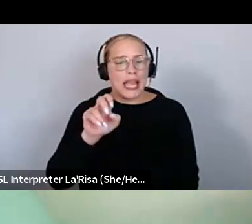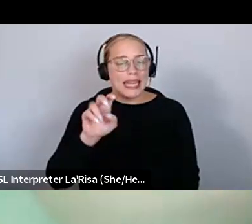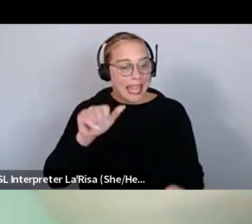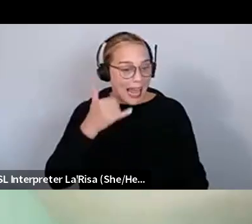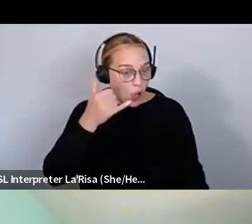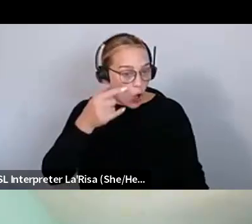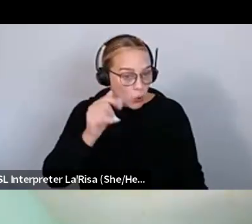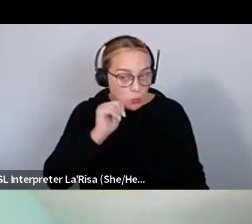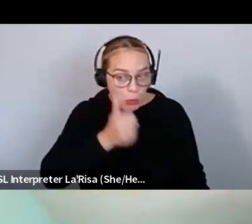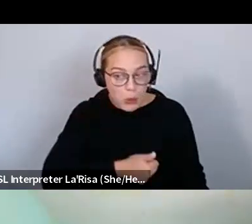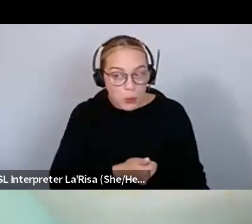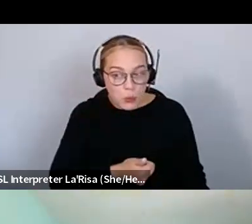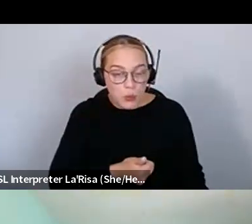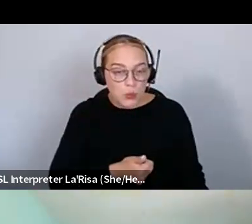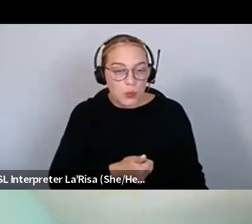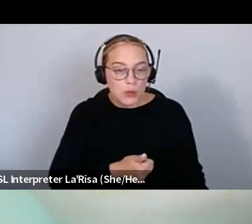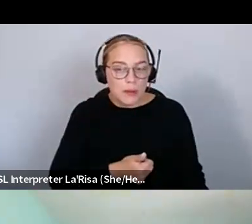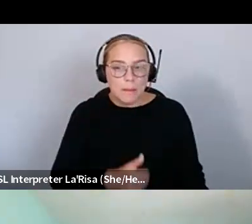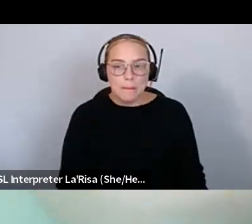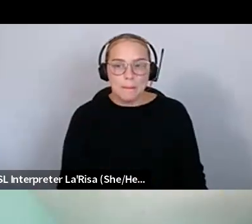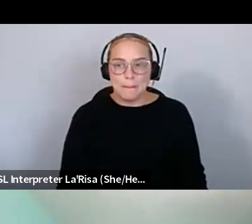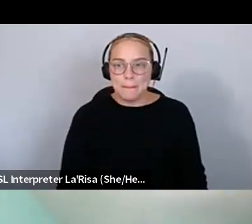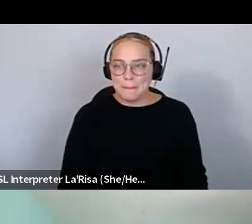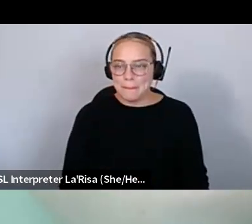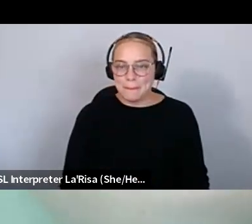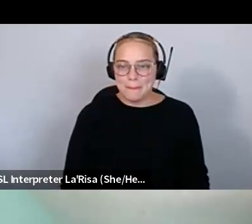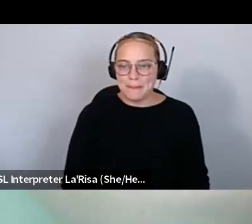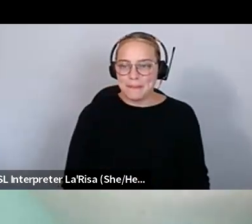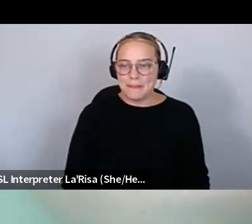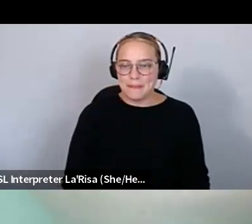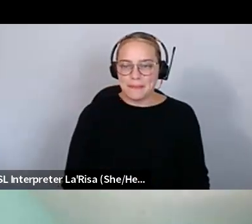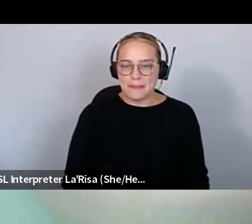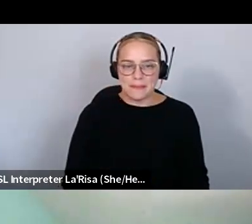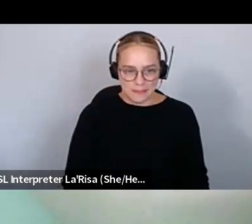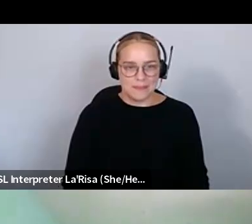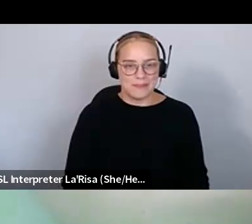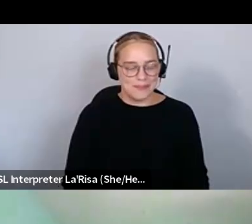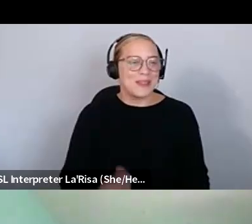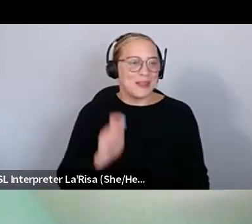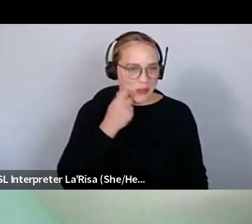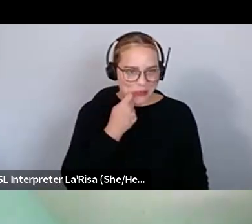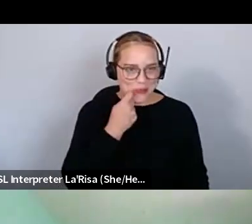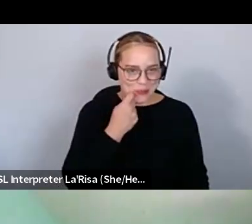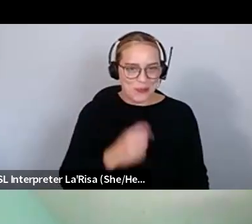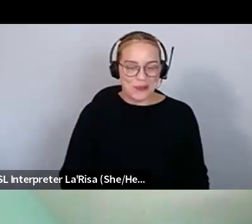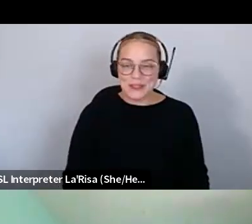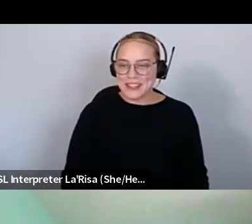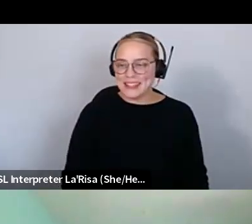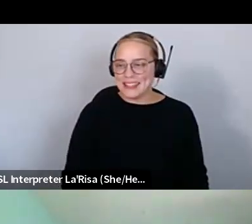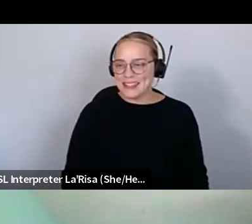fine. I ended up sending it on to Riley. Jaden, can I give you a call